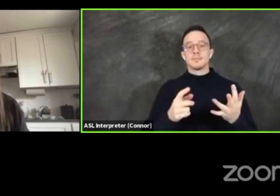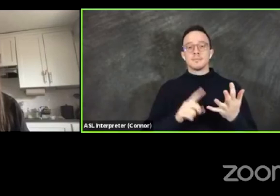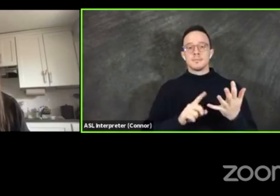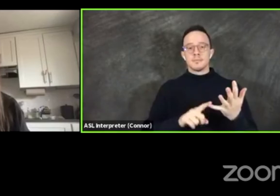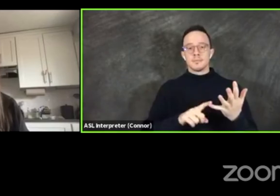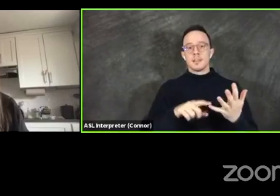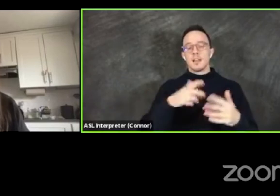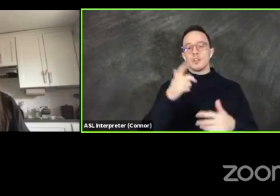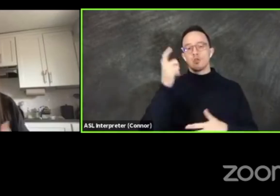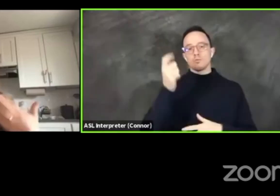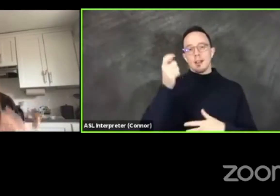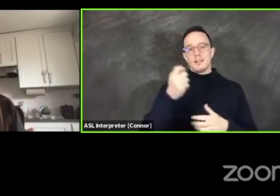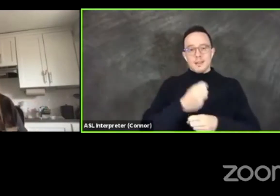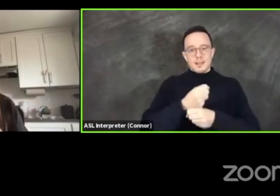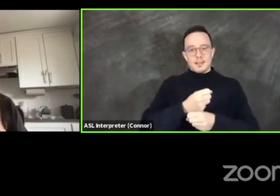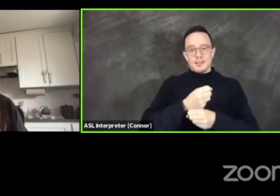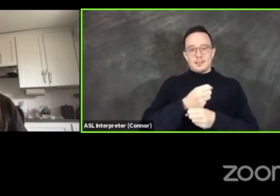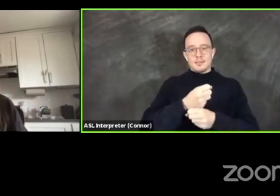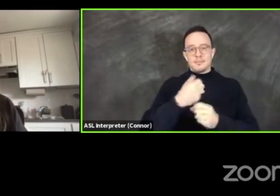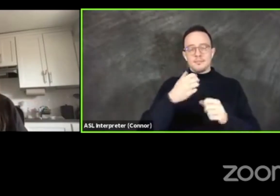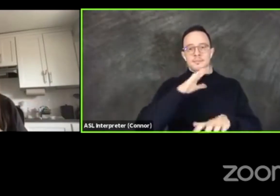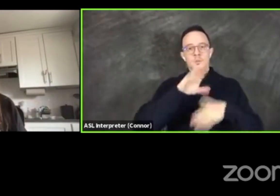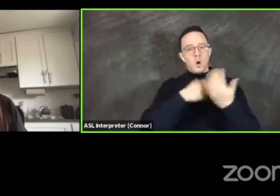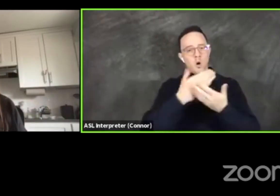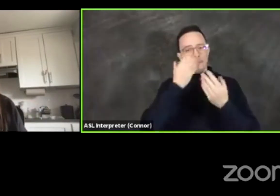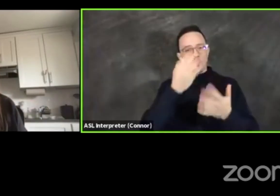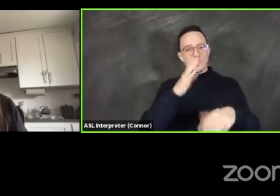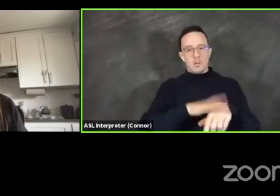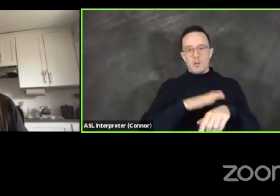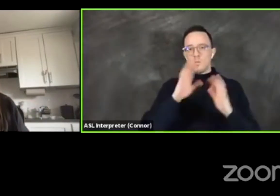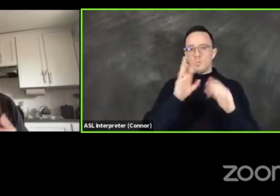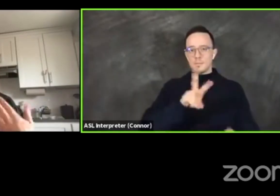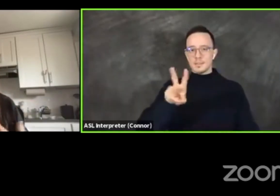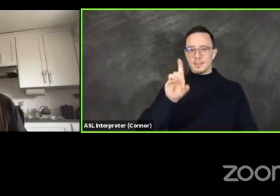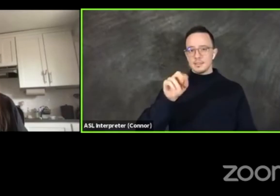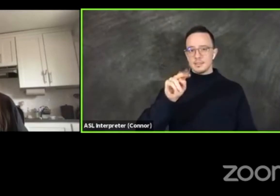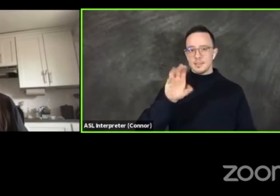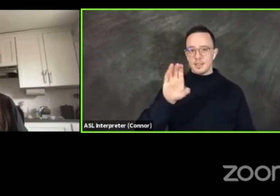TO EMPOWER DANCE MAKERS AND CULTURAL WORKERS, CREATE AUDIENCES, AND STRENGTHEN